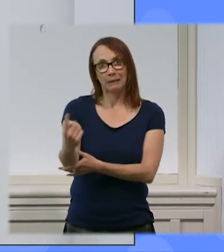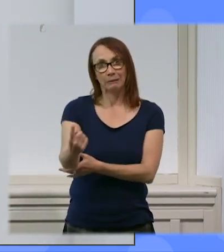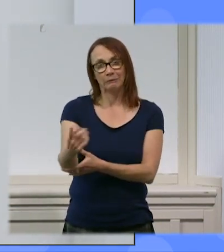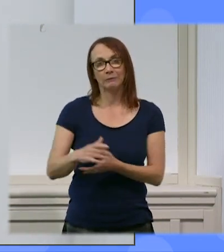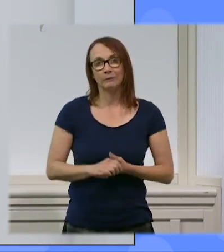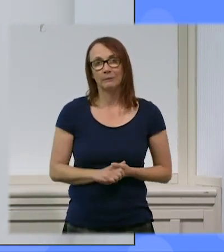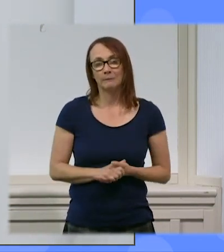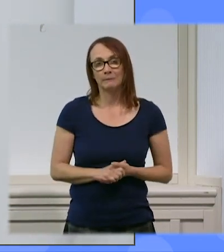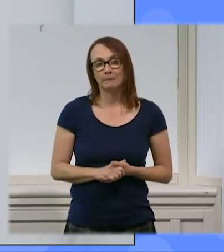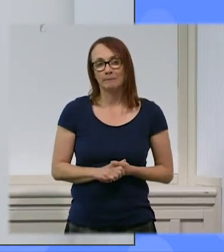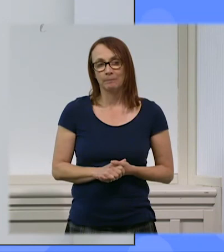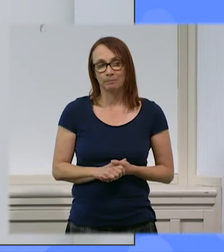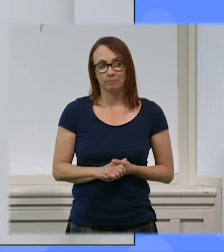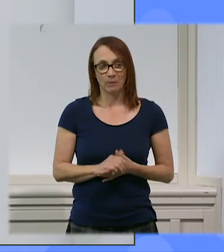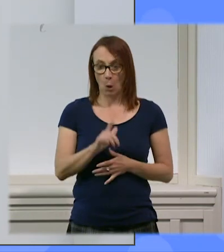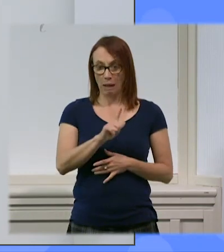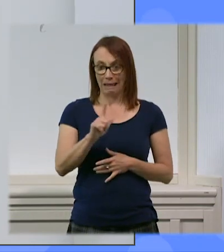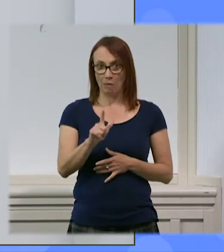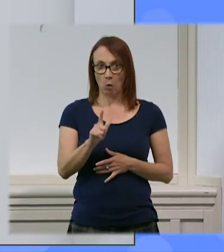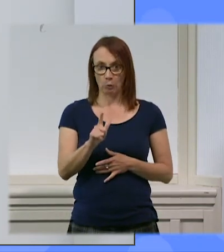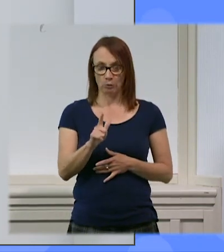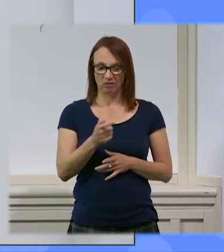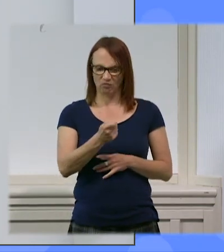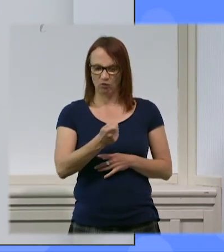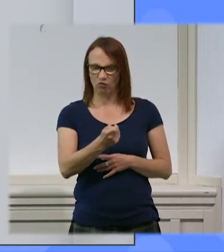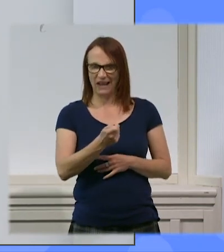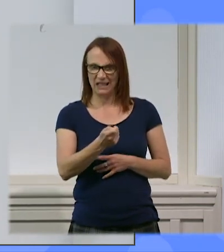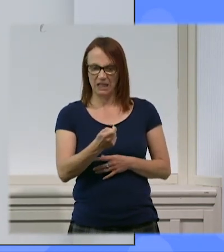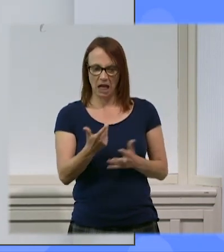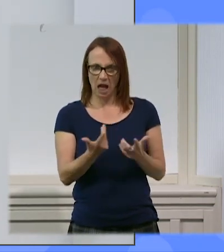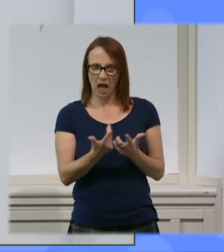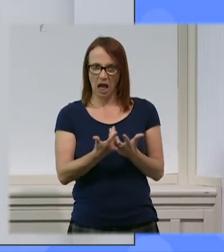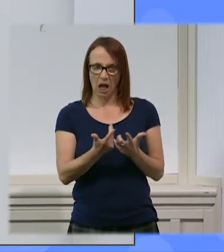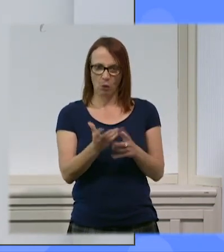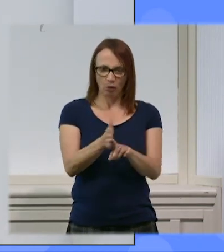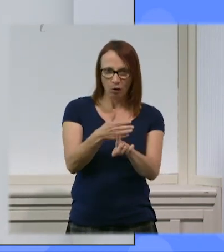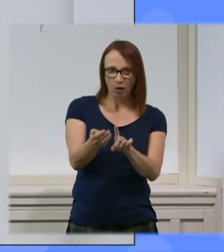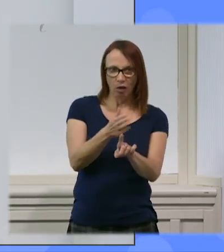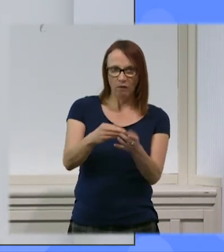landlords to invest in their buildings so that tenants have lower energy costs